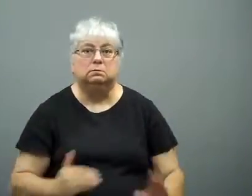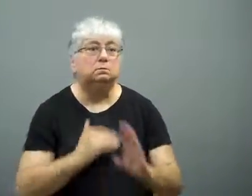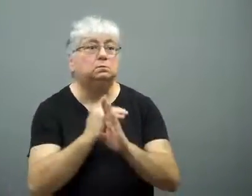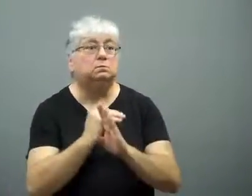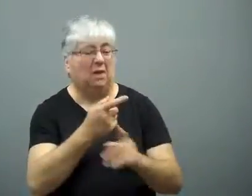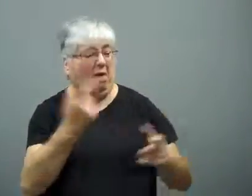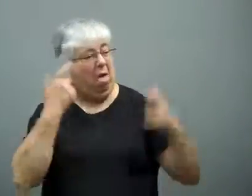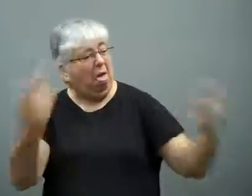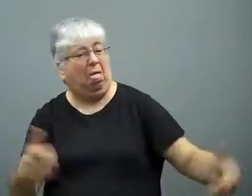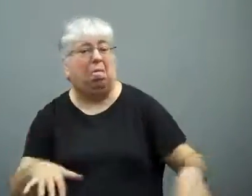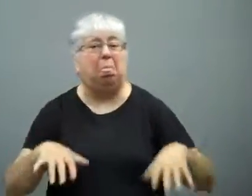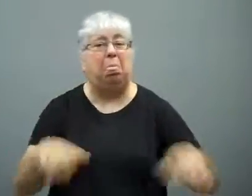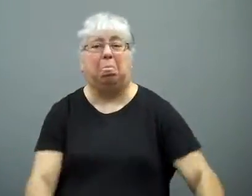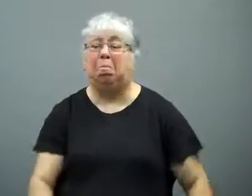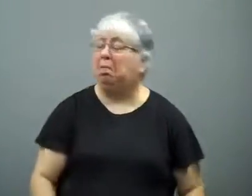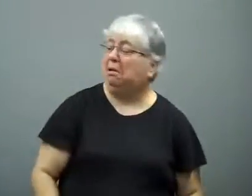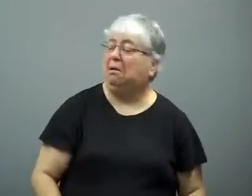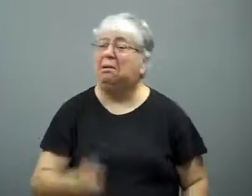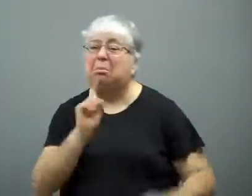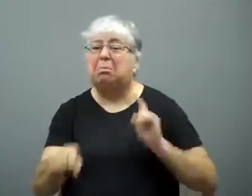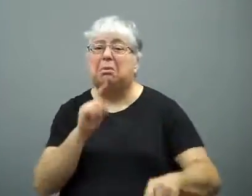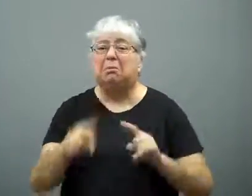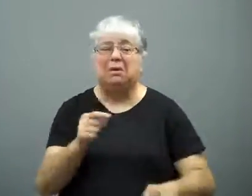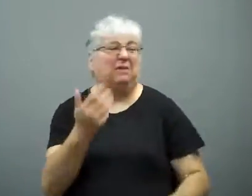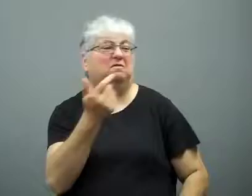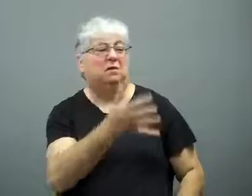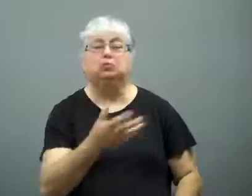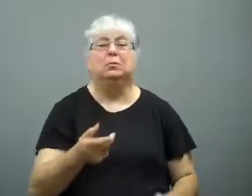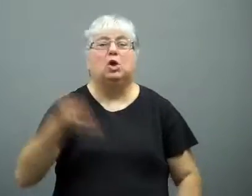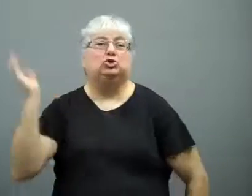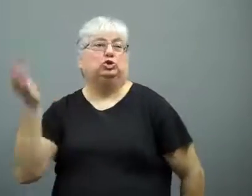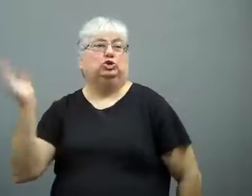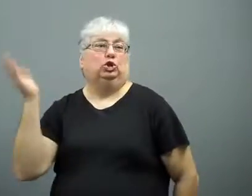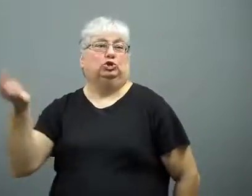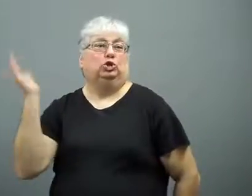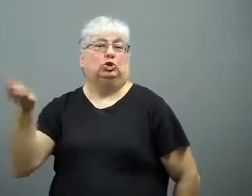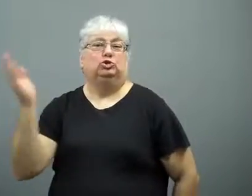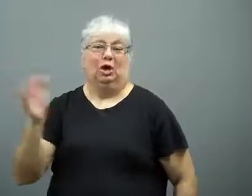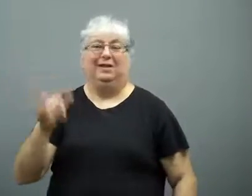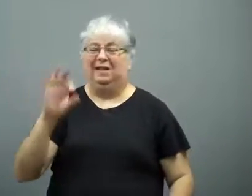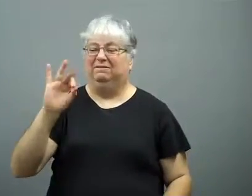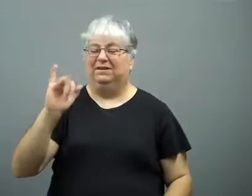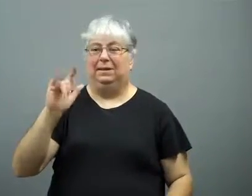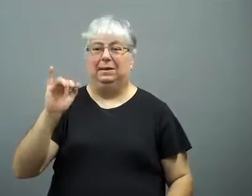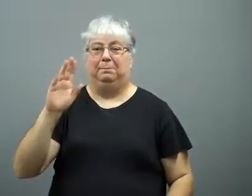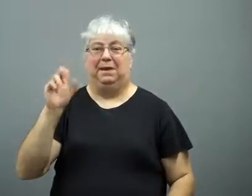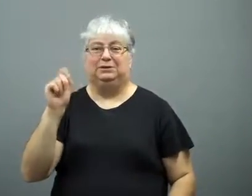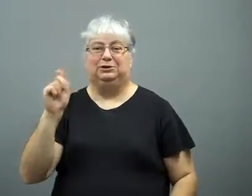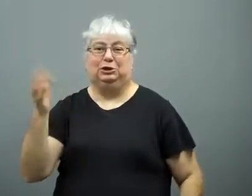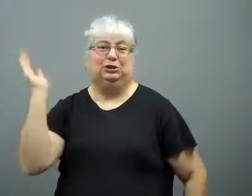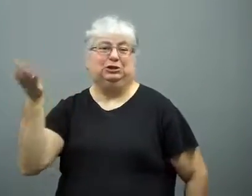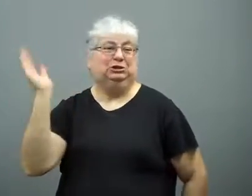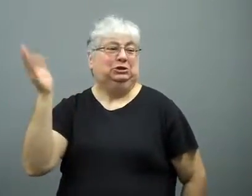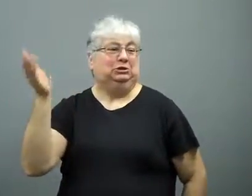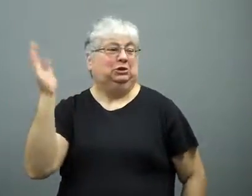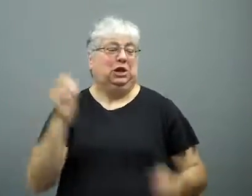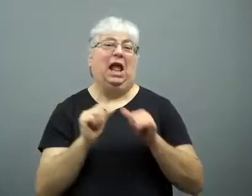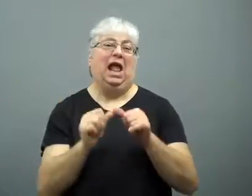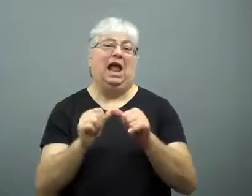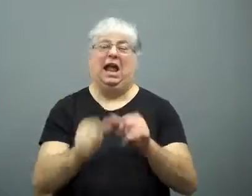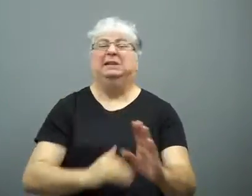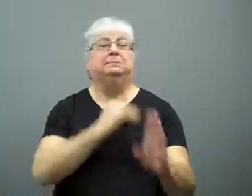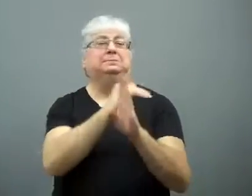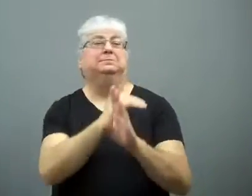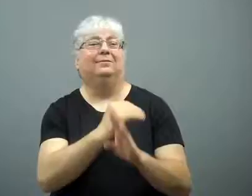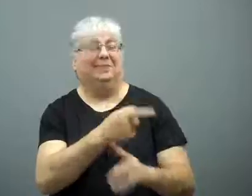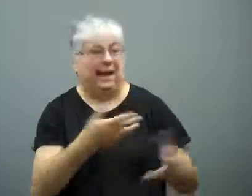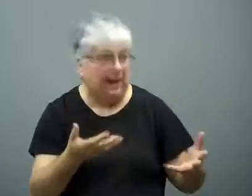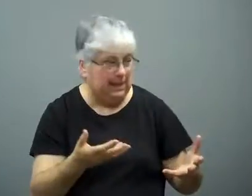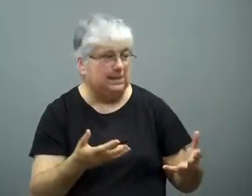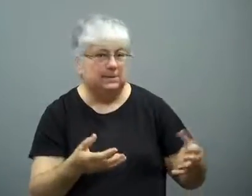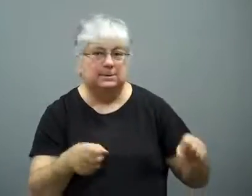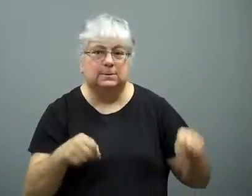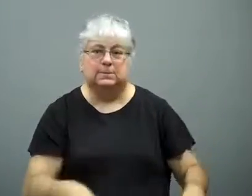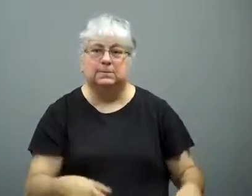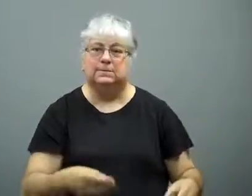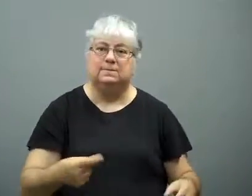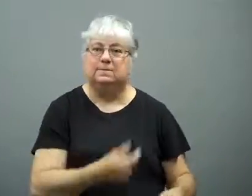They can block the vote and stop the majority from having their way by